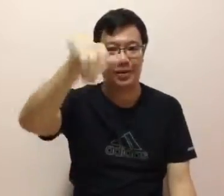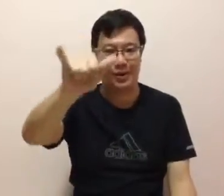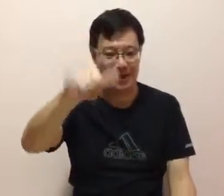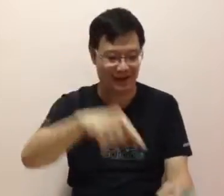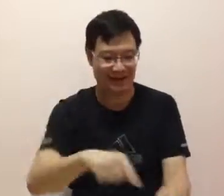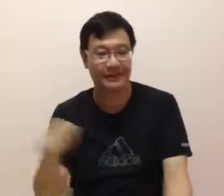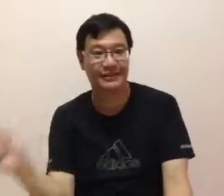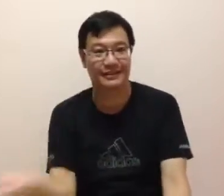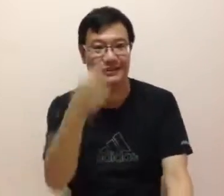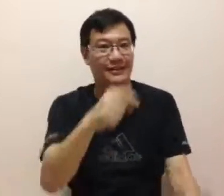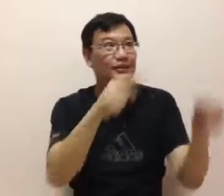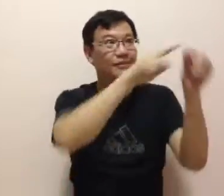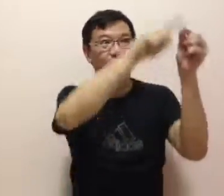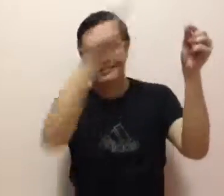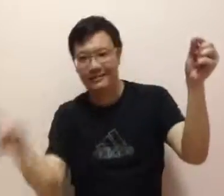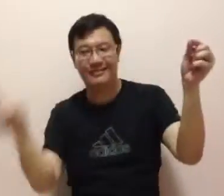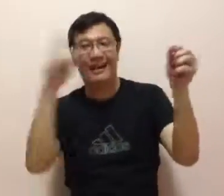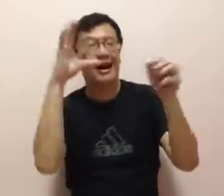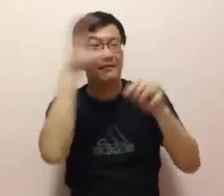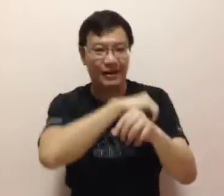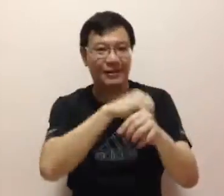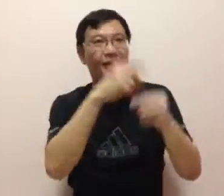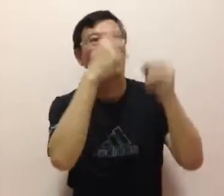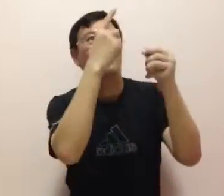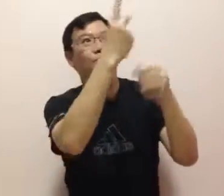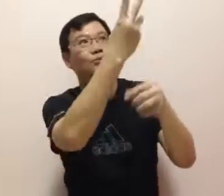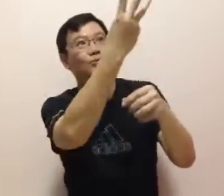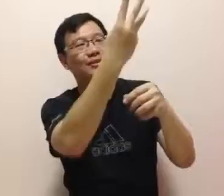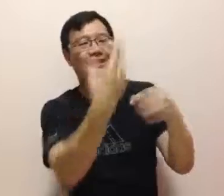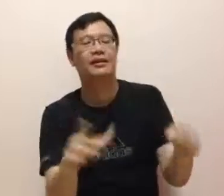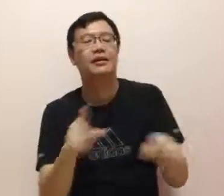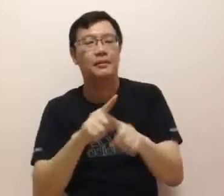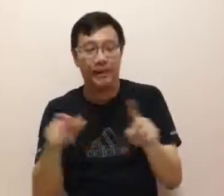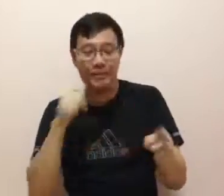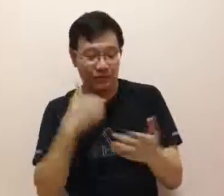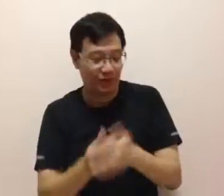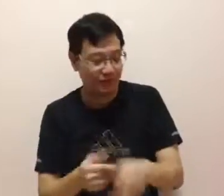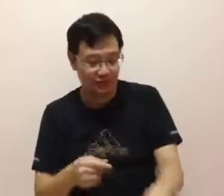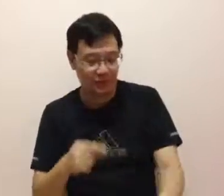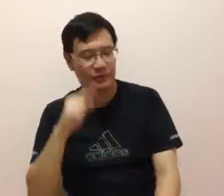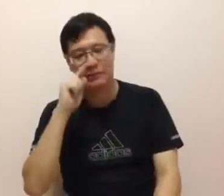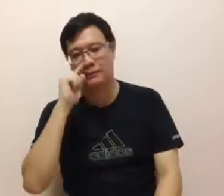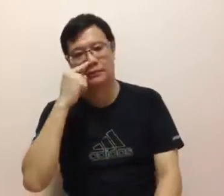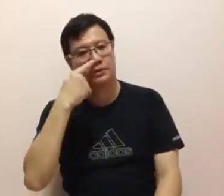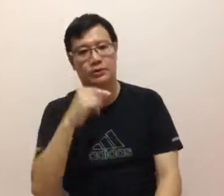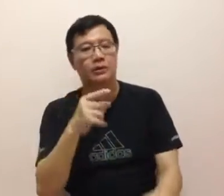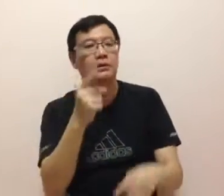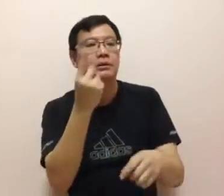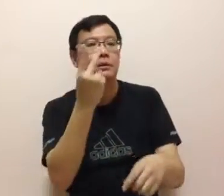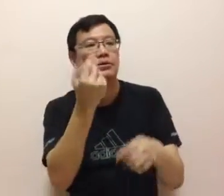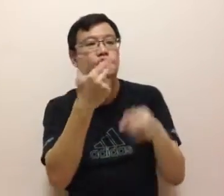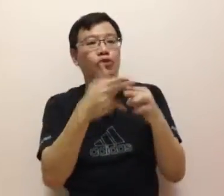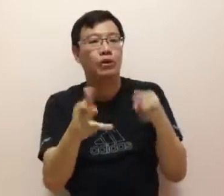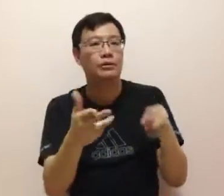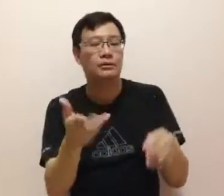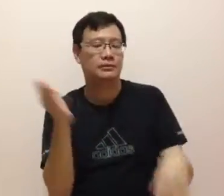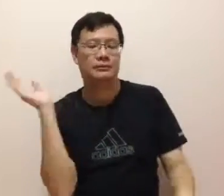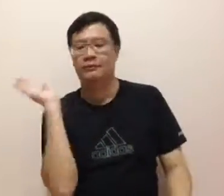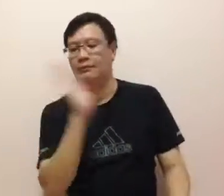Snoopy playing tennis. I used to miss the tennis ball two or three times But my daughter said that that was boring too.